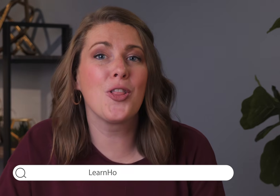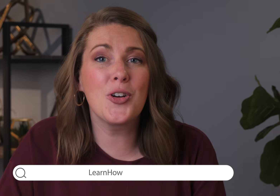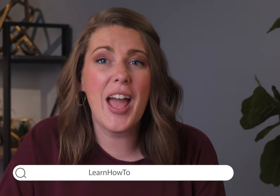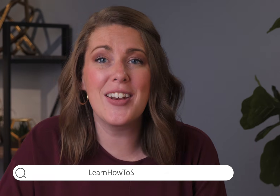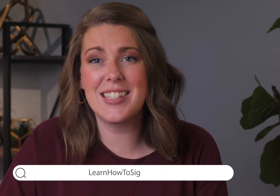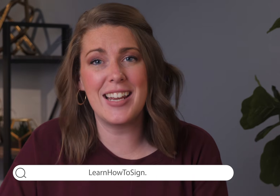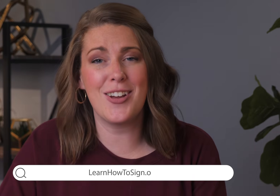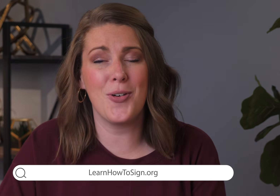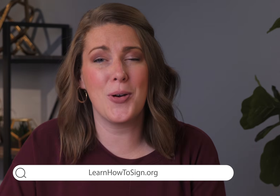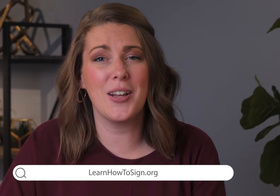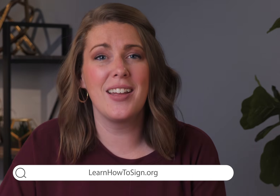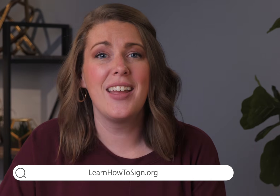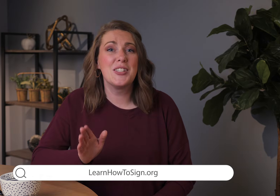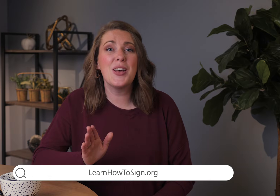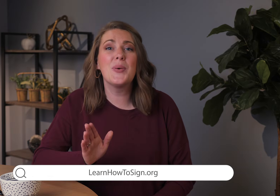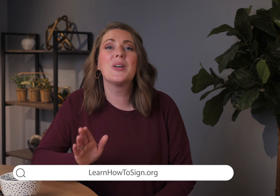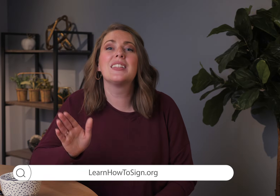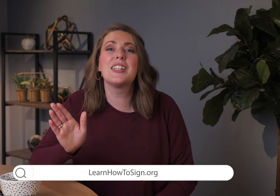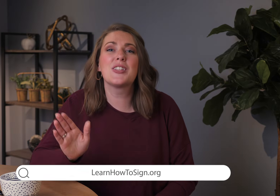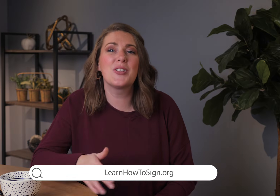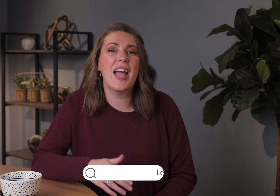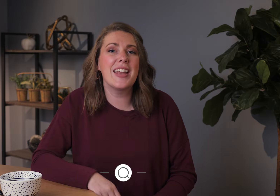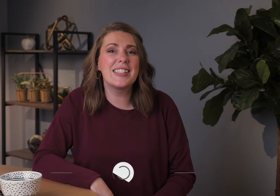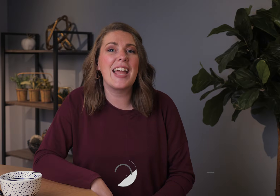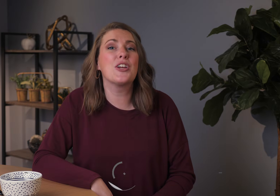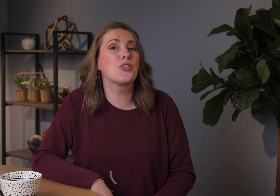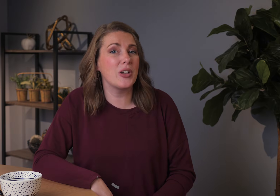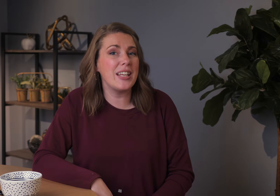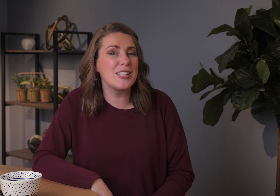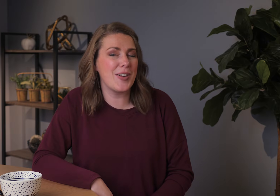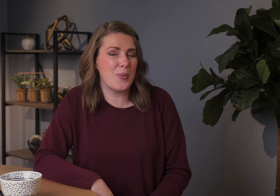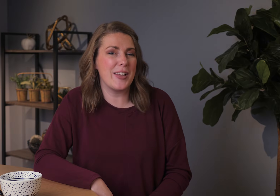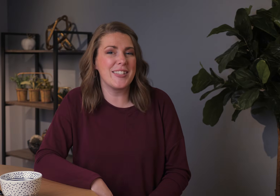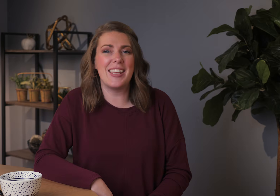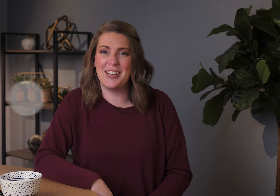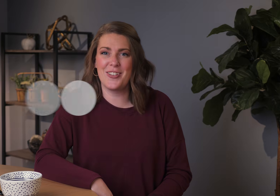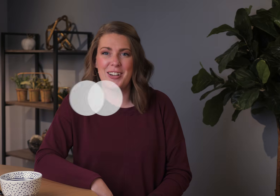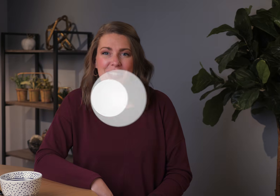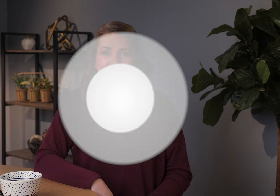learnhowtosign.org. So let's learn how to sign greetings, farewells, and introductions.